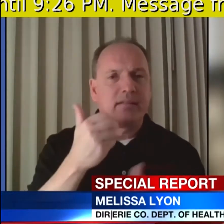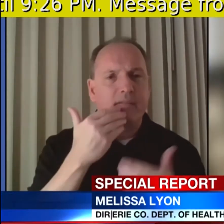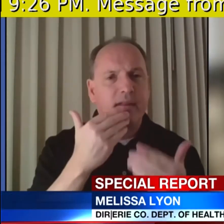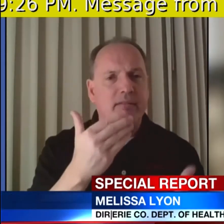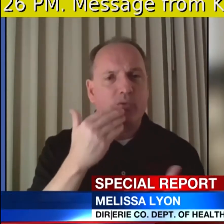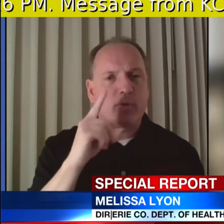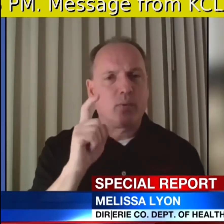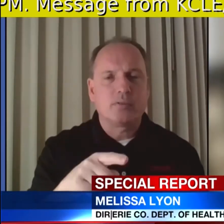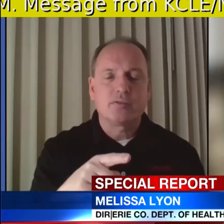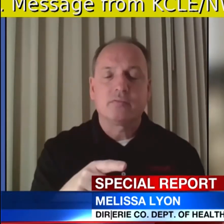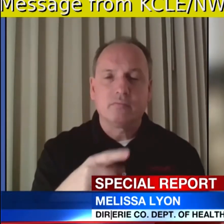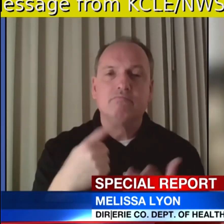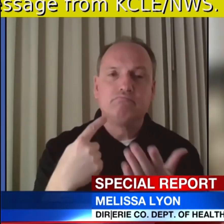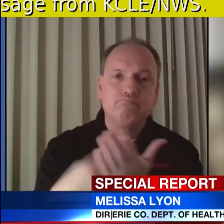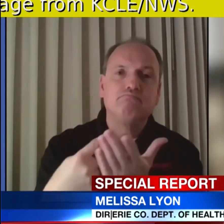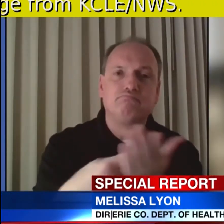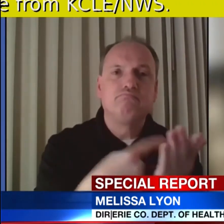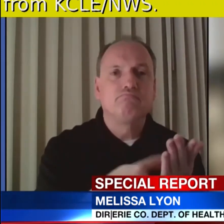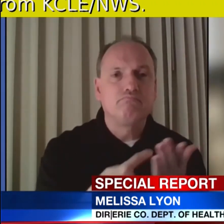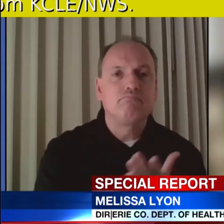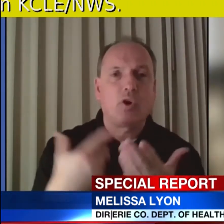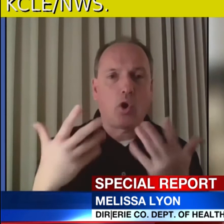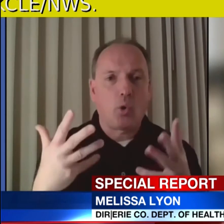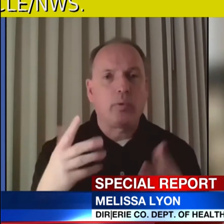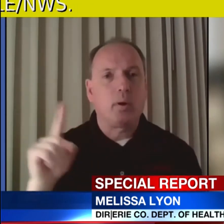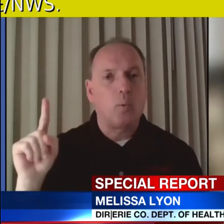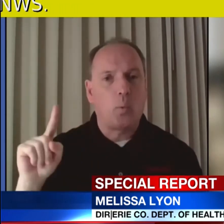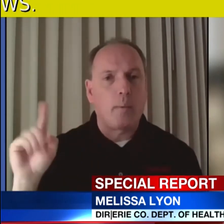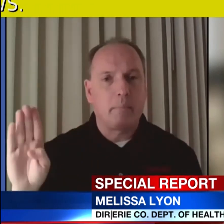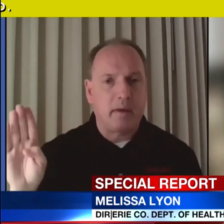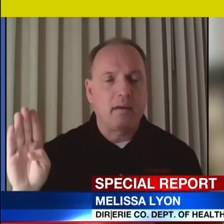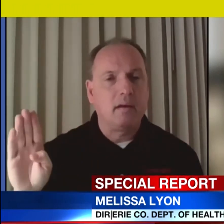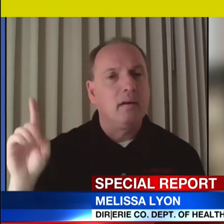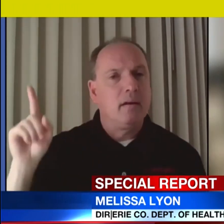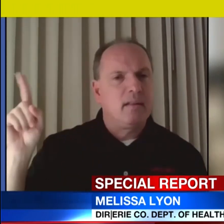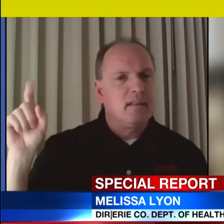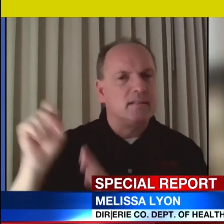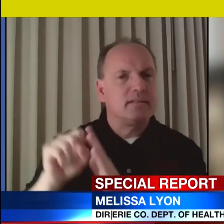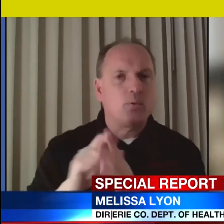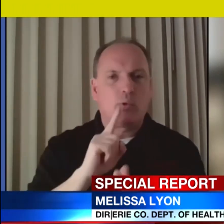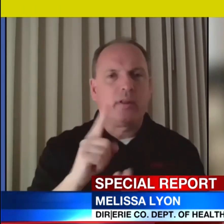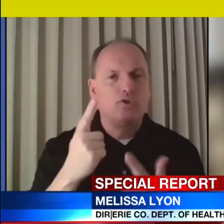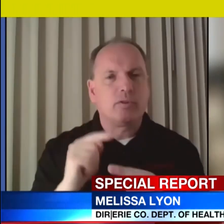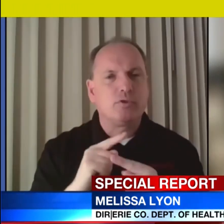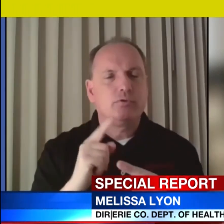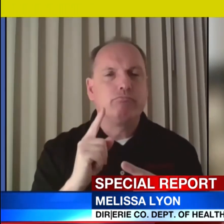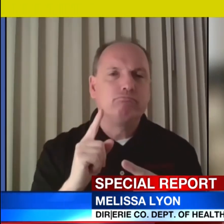HER AND HER TEAM HAVE HAD. THANK YOU, COUNTY EXECUTIVE AND DAVID FOR THE